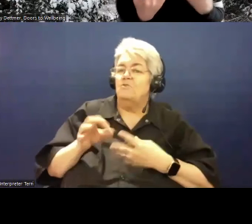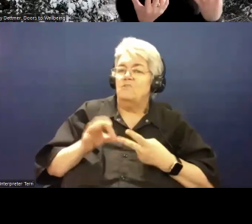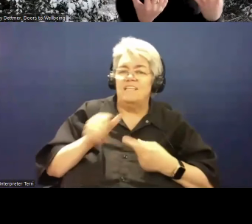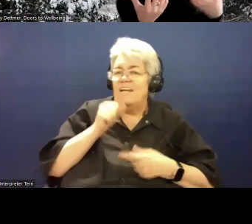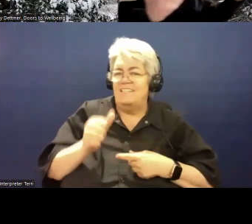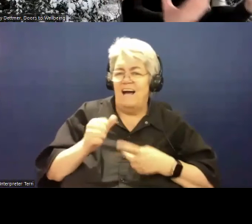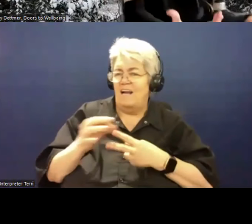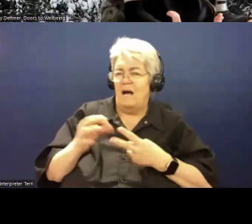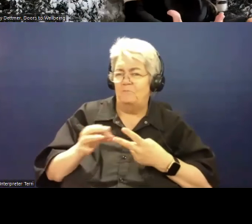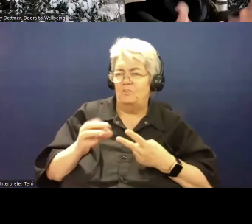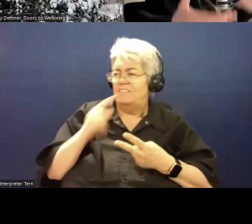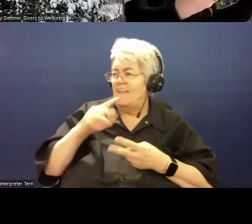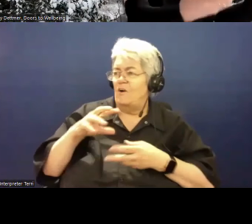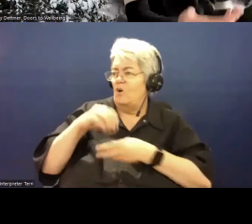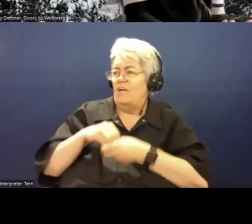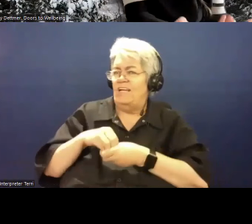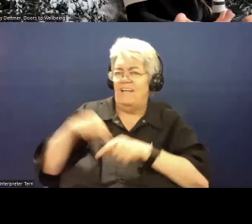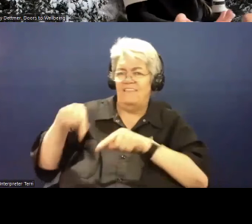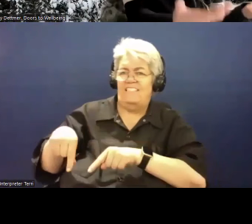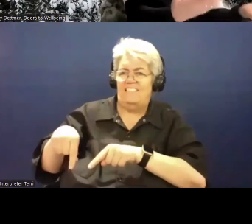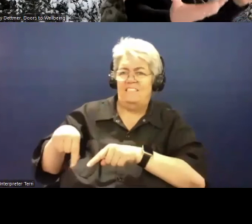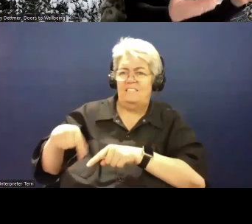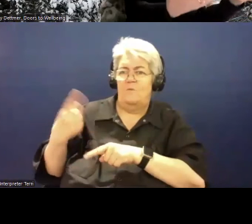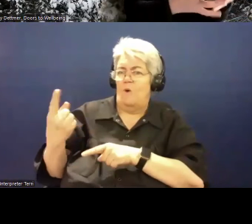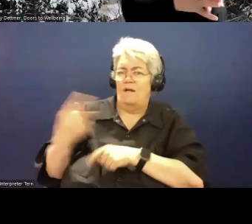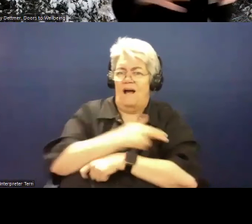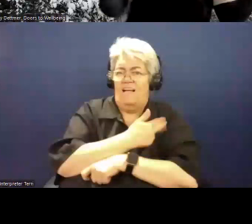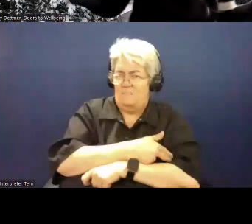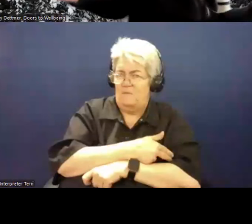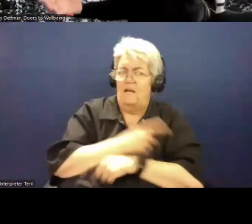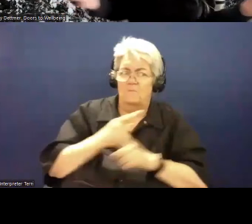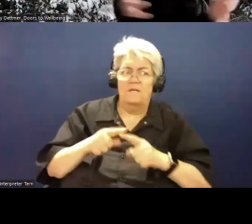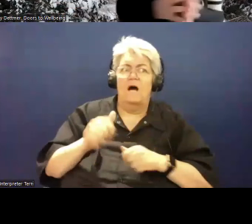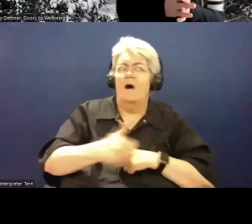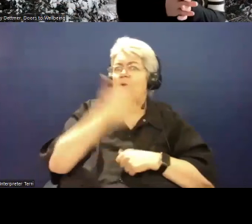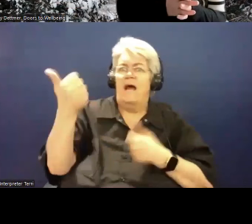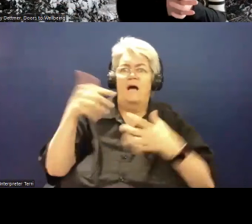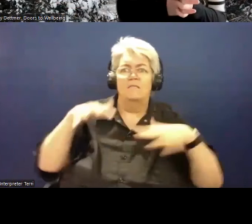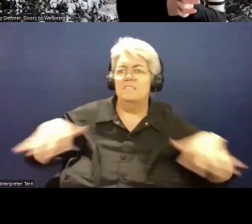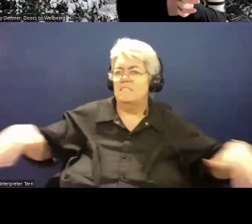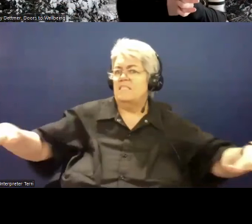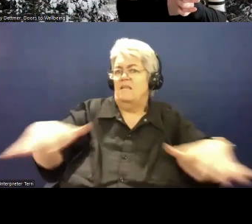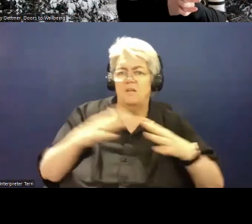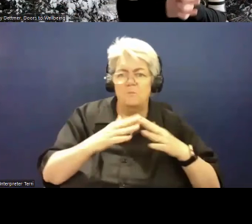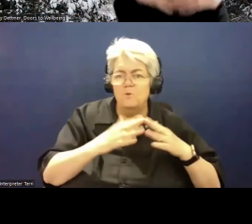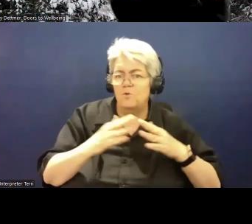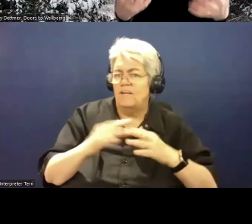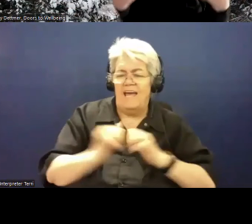THAT ARE IN THE PARTICULAR FACILITY THAT I AM IN AND WHAT ELSE EXISTS IN THE COMMUNITY AND HOW DO WE MAKE SURE THAT COMMUNITY